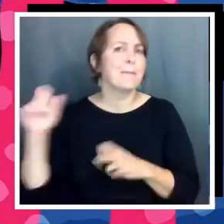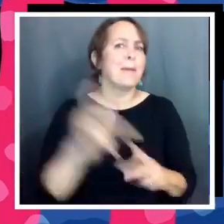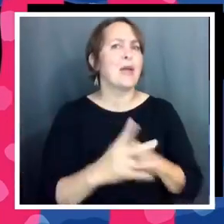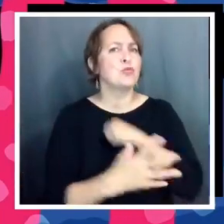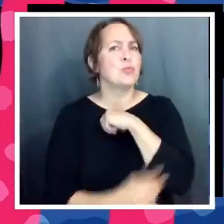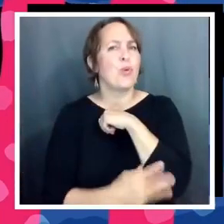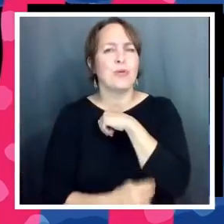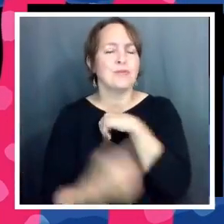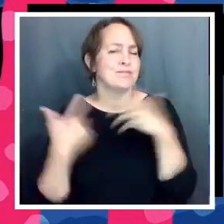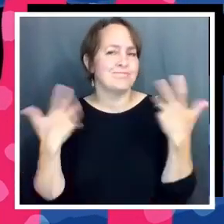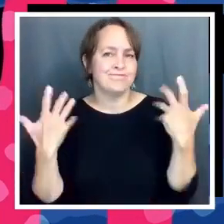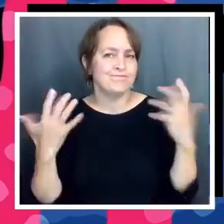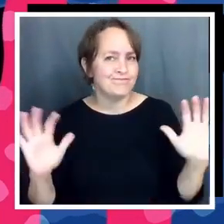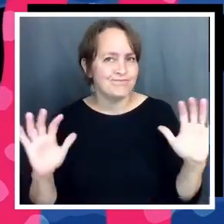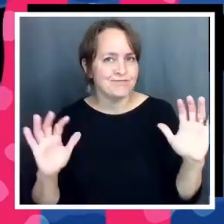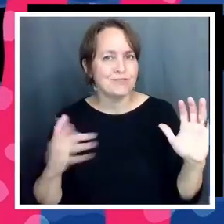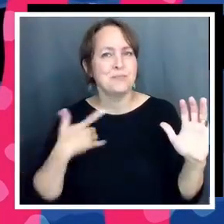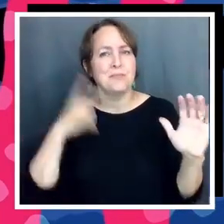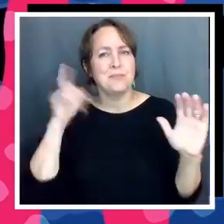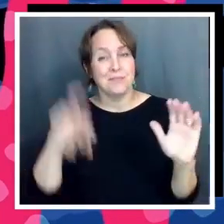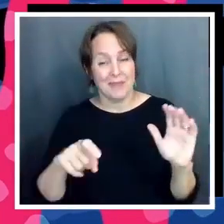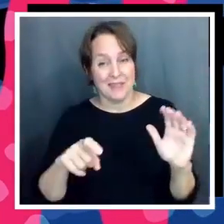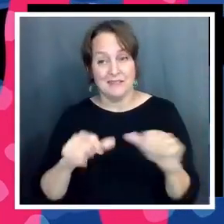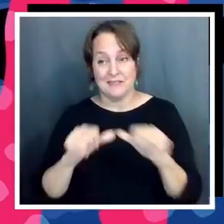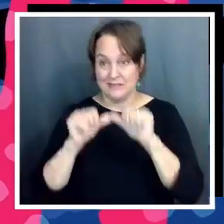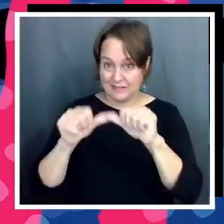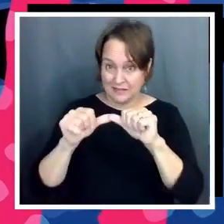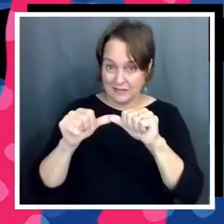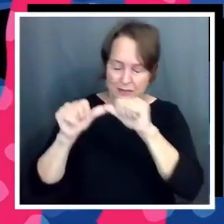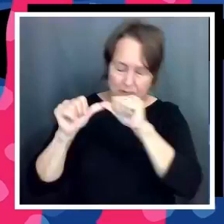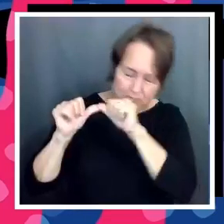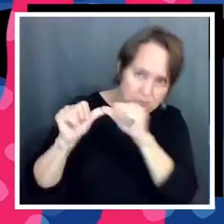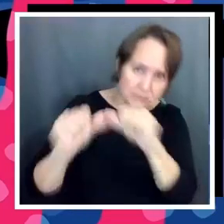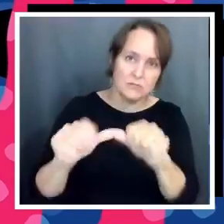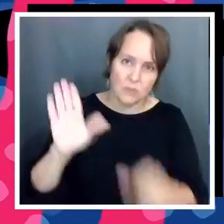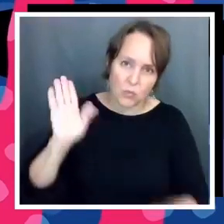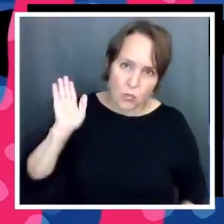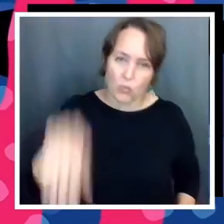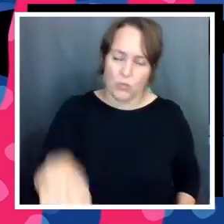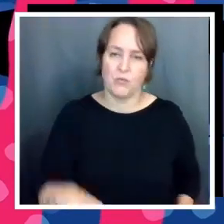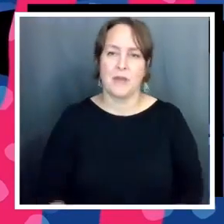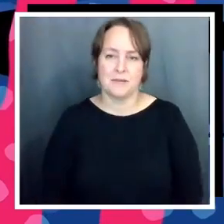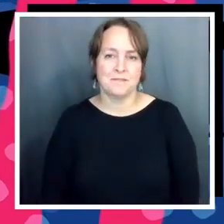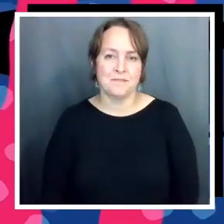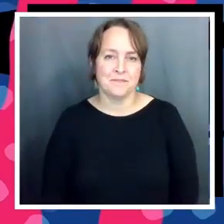AND DOUBLE CHILD POVERTY IN